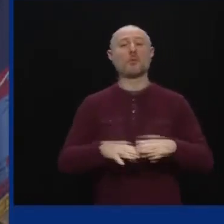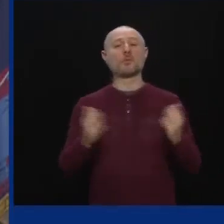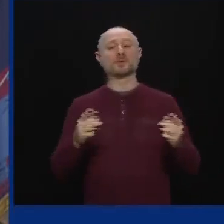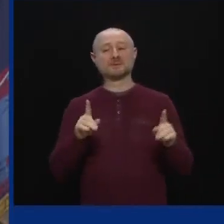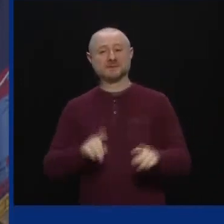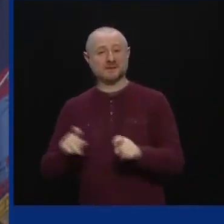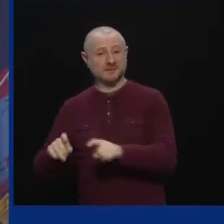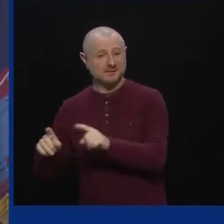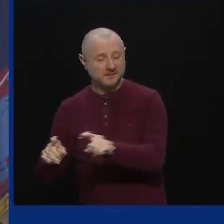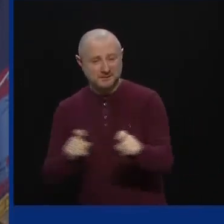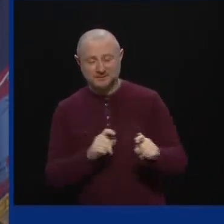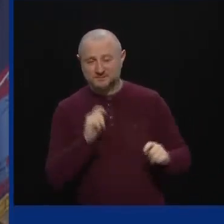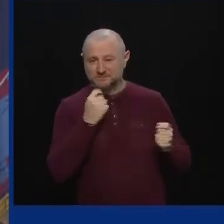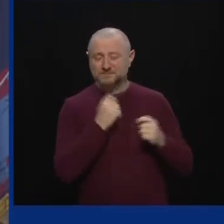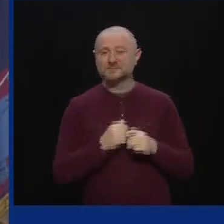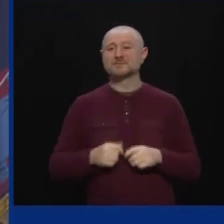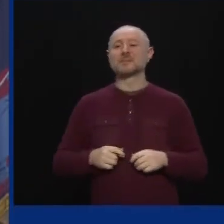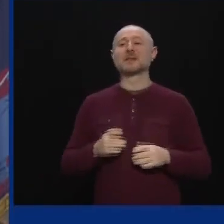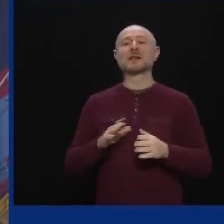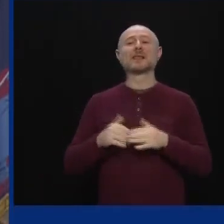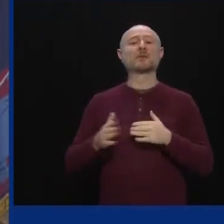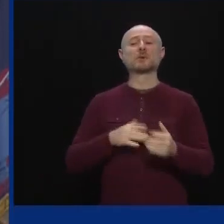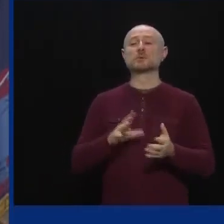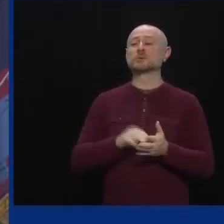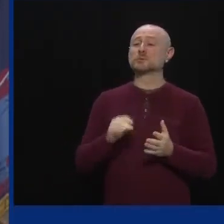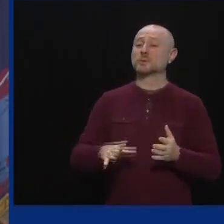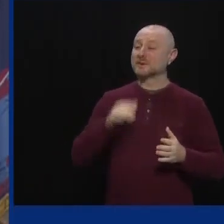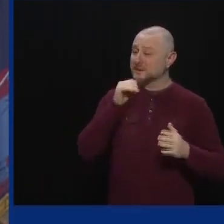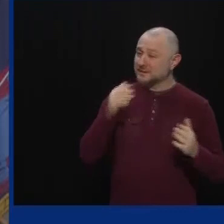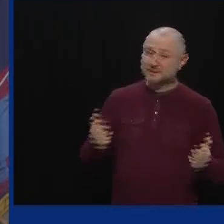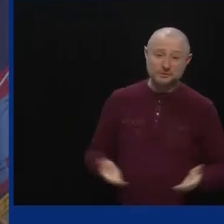HOW WE'RE FIGHTING BACK AGAINST THIS PANDEMIC, AND YOUR